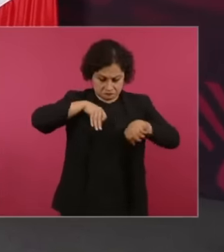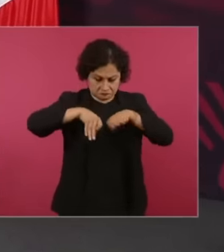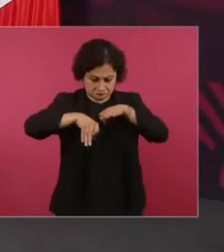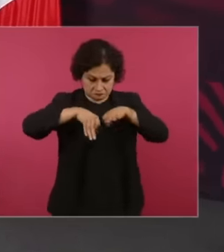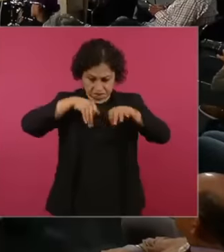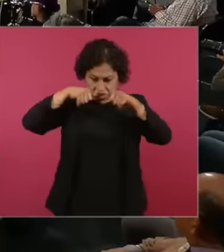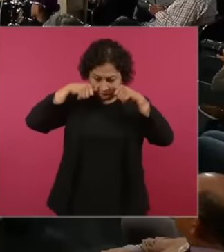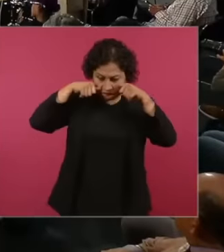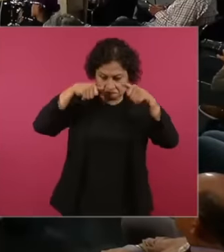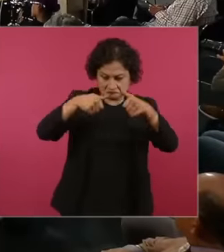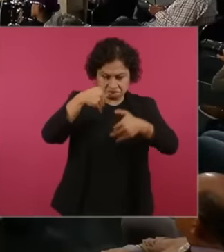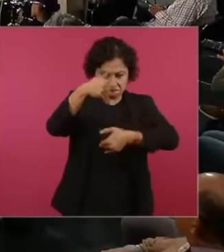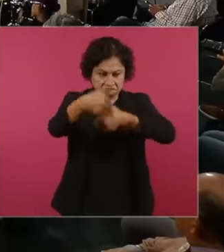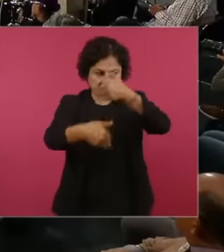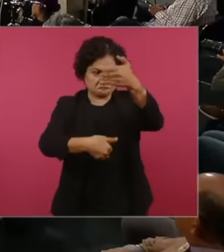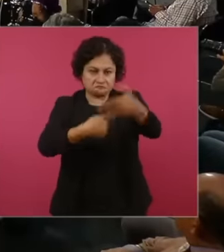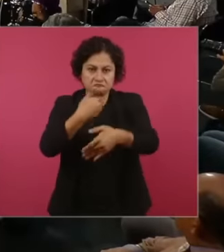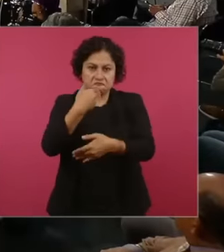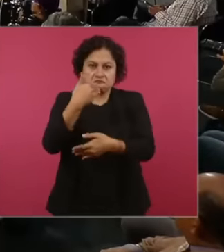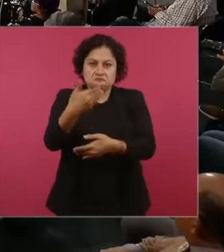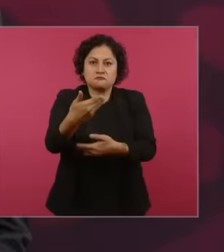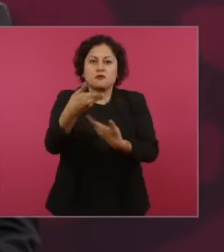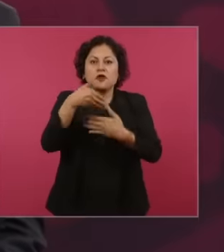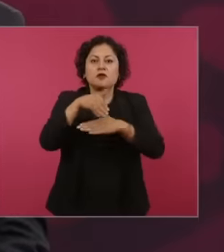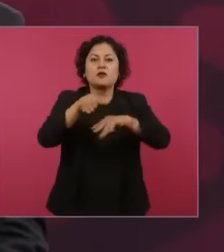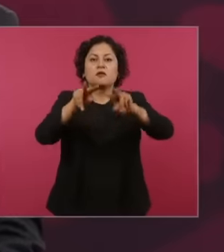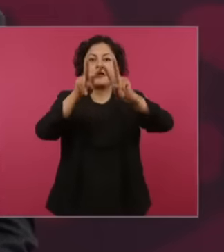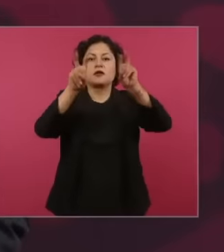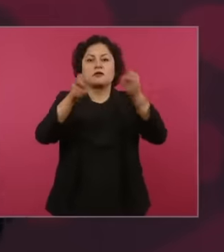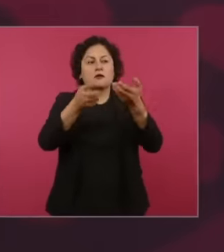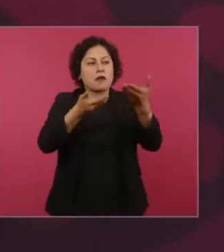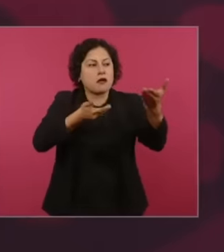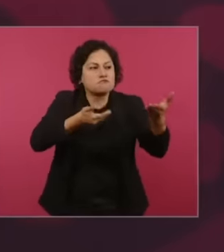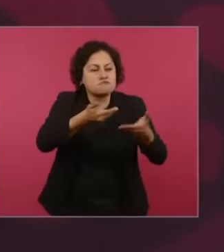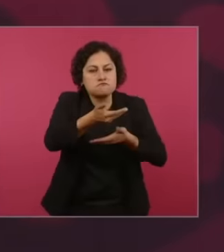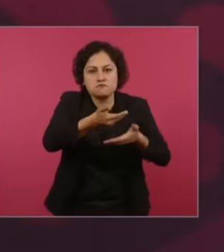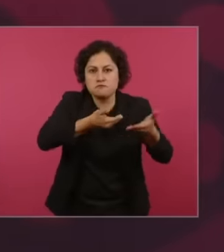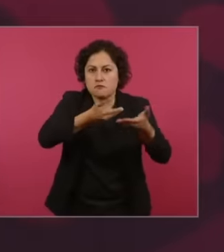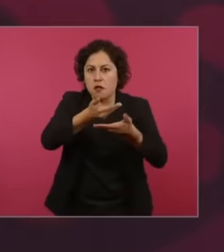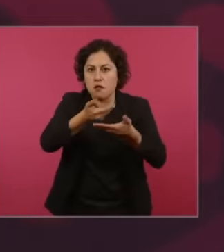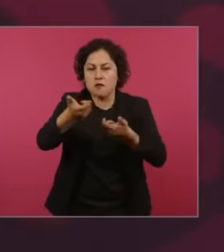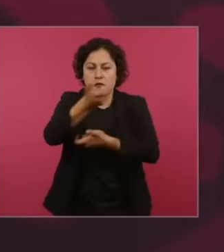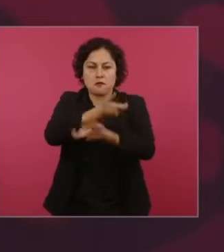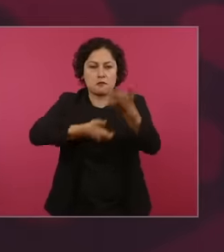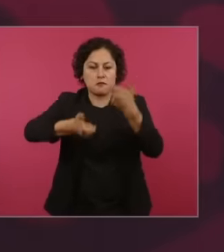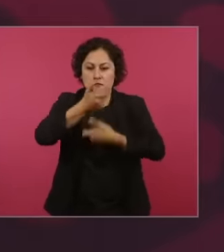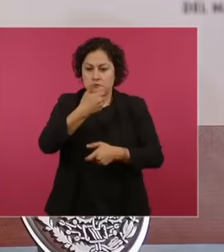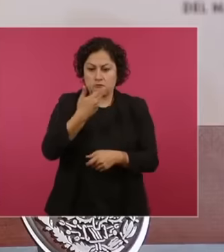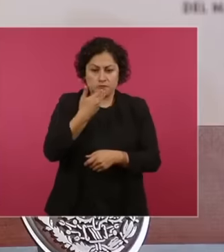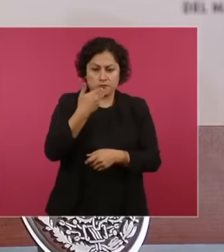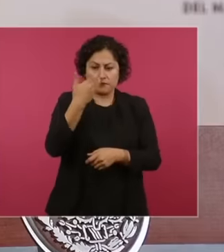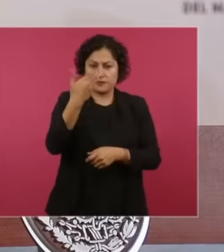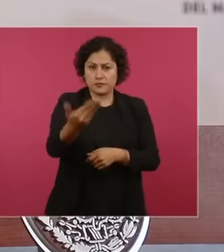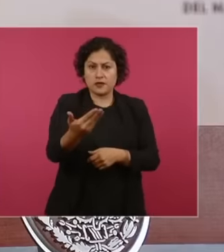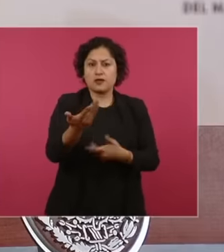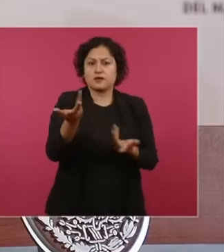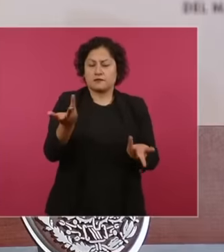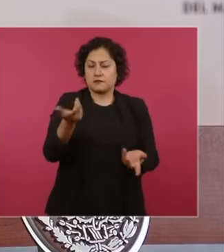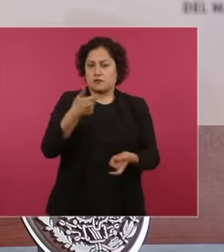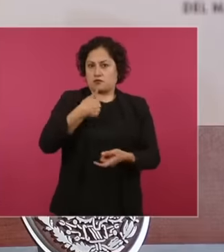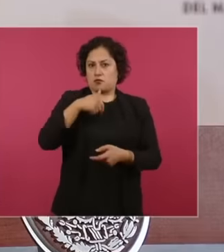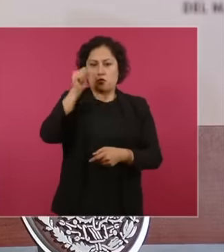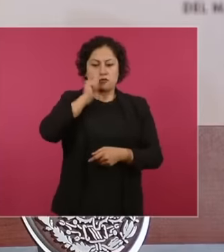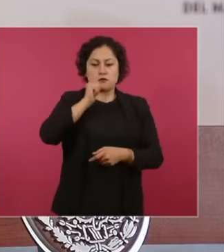economic cooperation, the relationship is convenient, as I have been saying, we are already